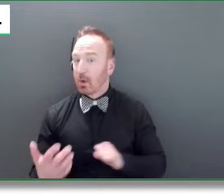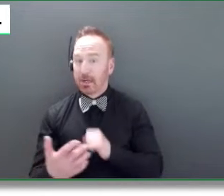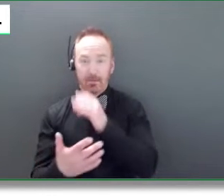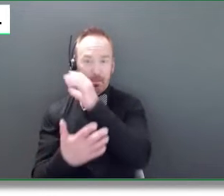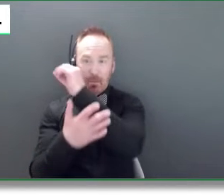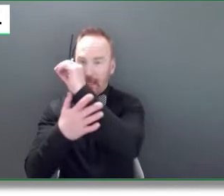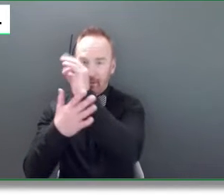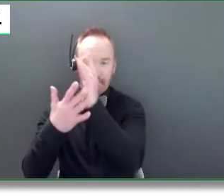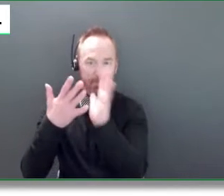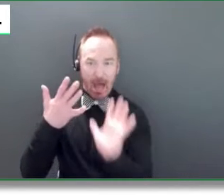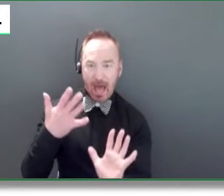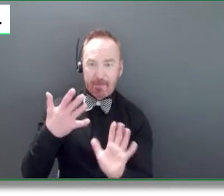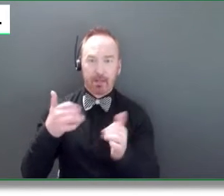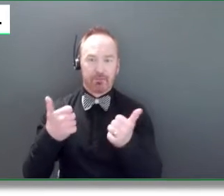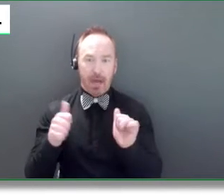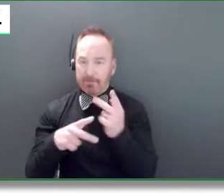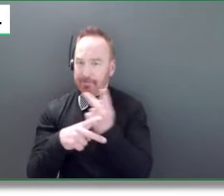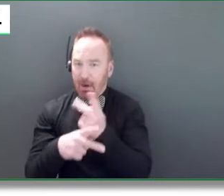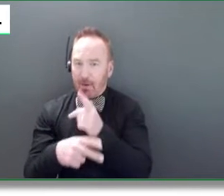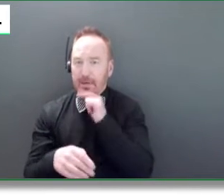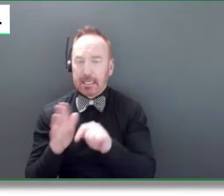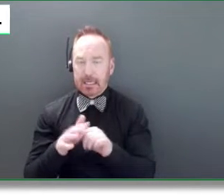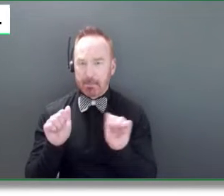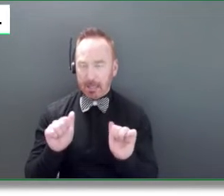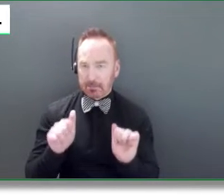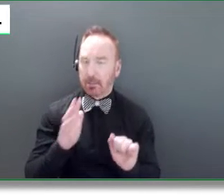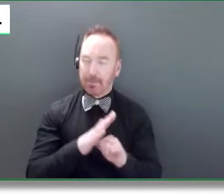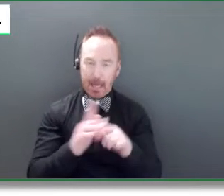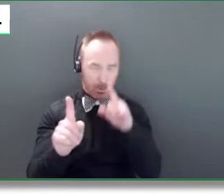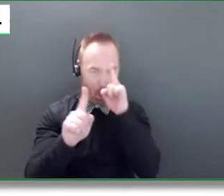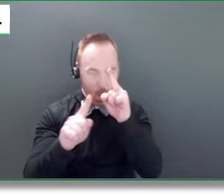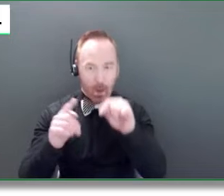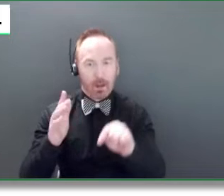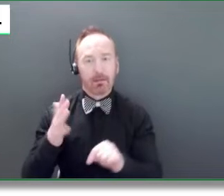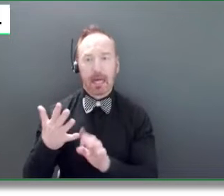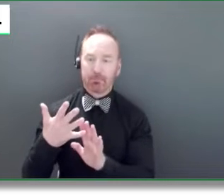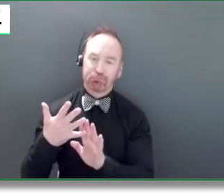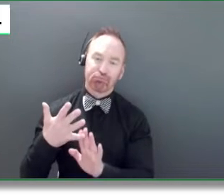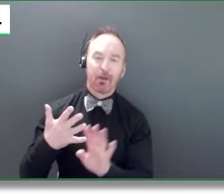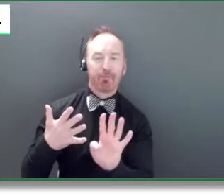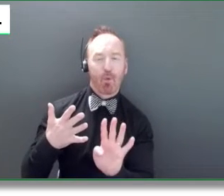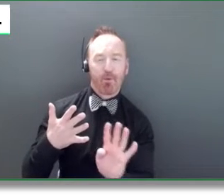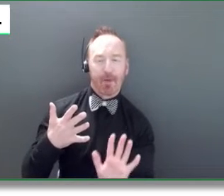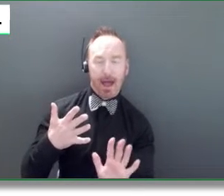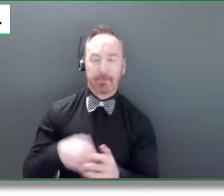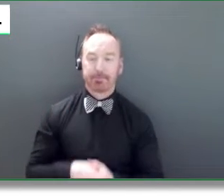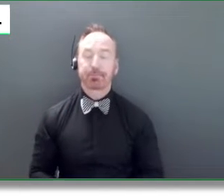we push to get to stage four ultimately. Number five: